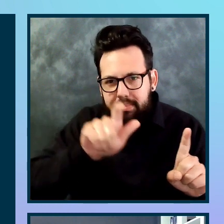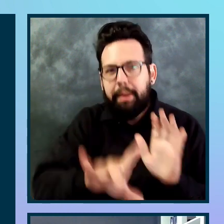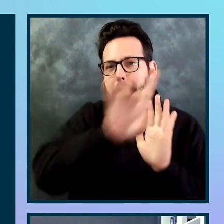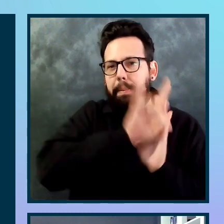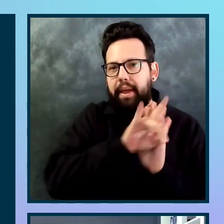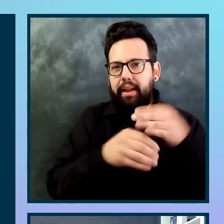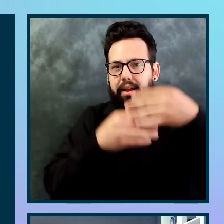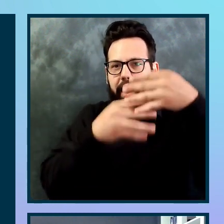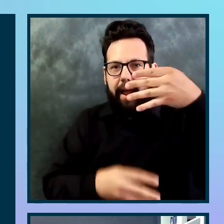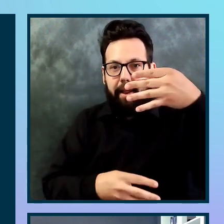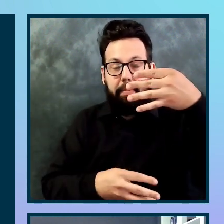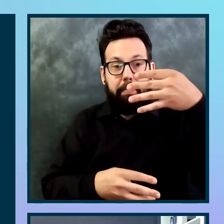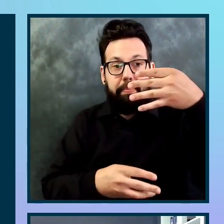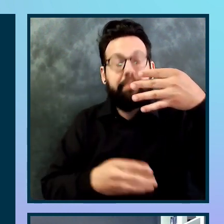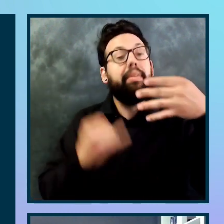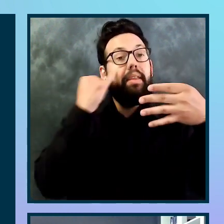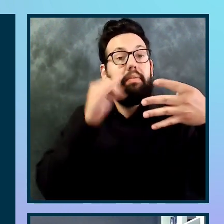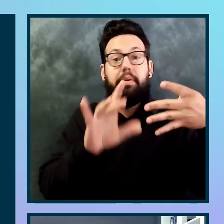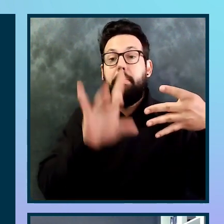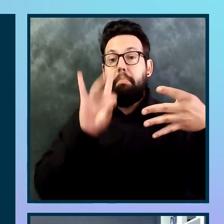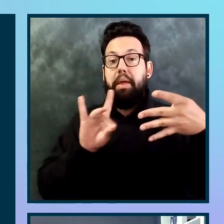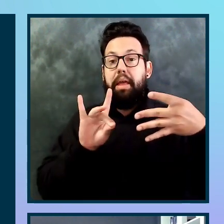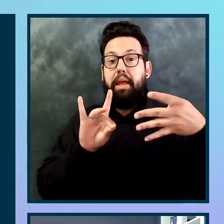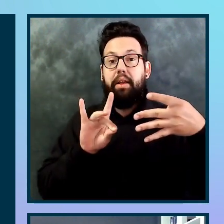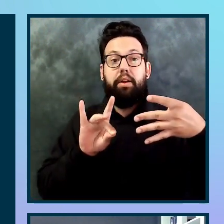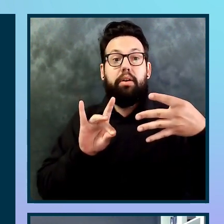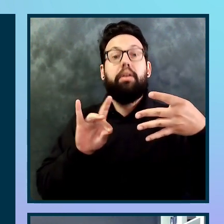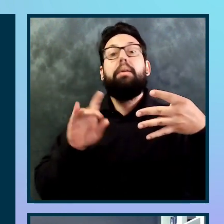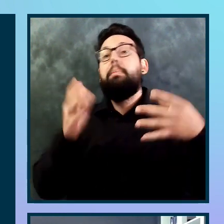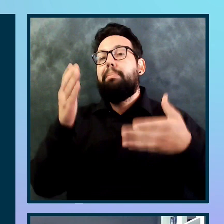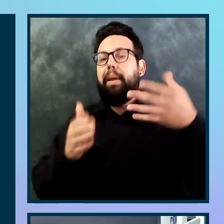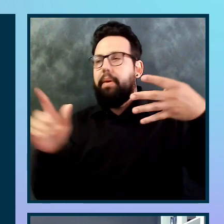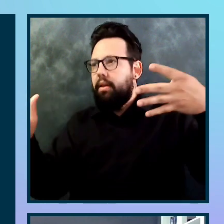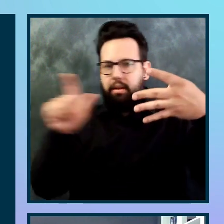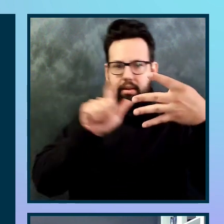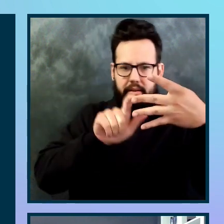Should I have like a indication of a background color? Should they go like a thicker font